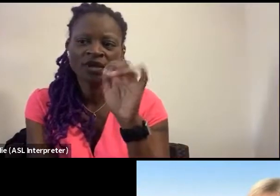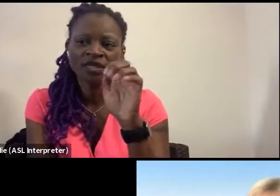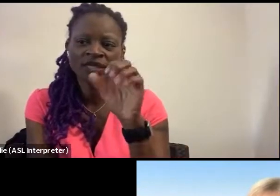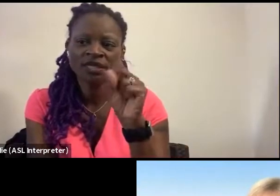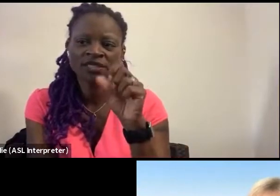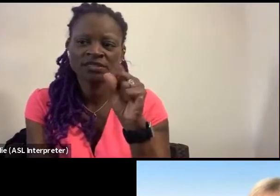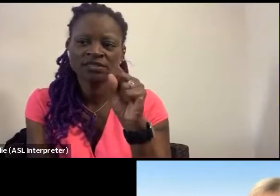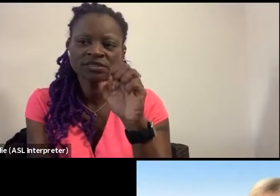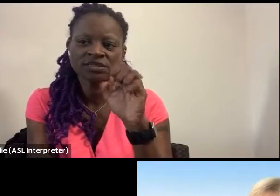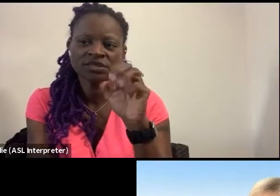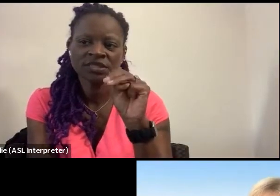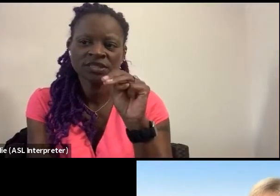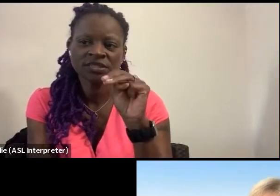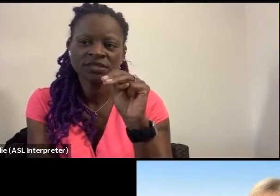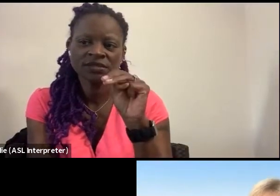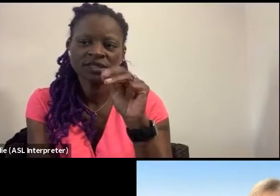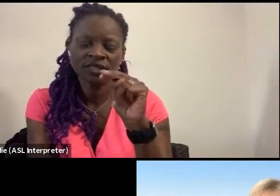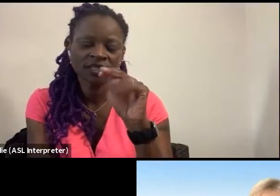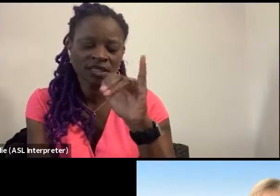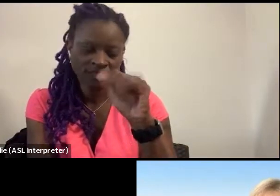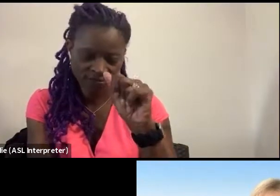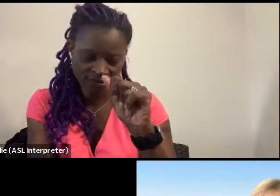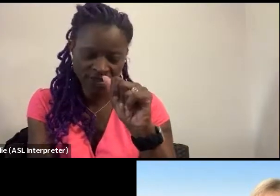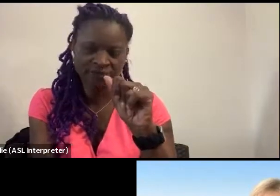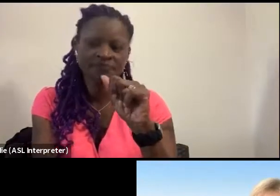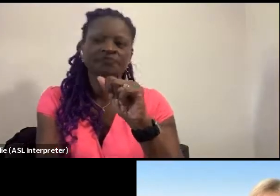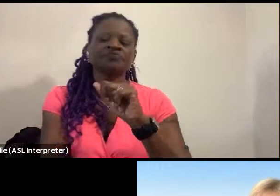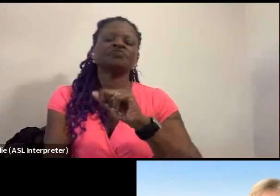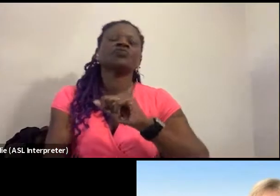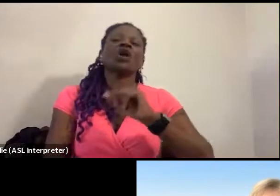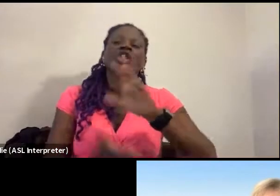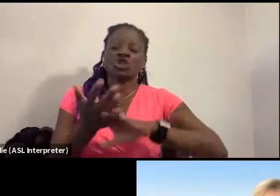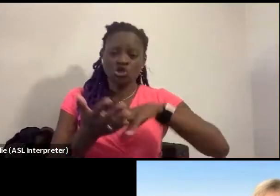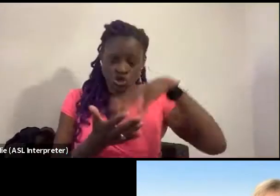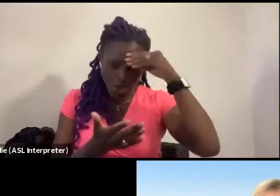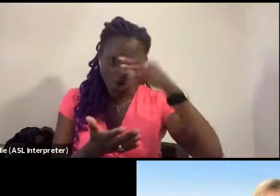through the course of learning more of the facts and science behind the vaccines and